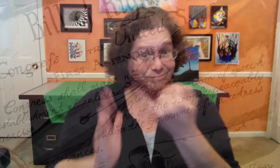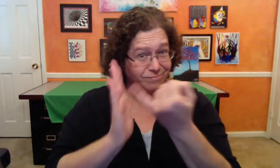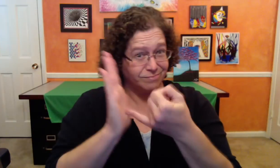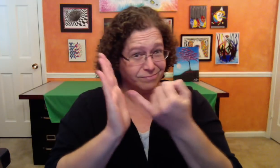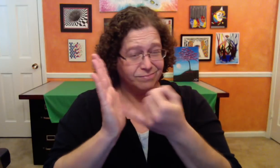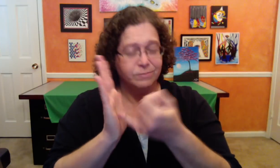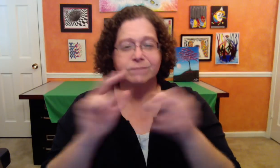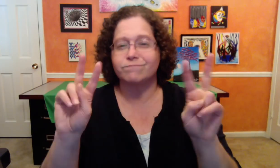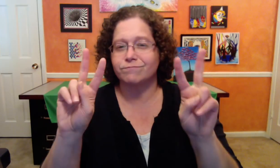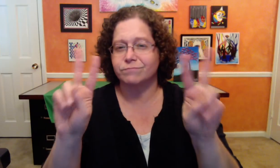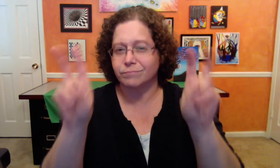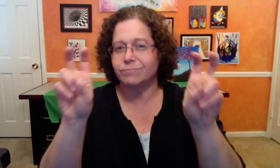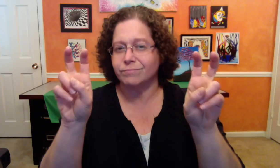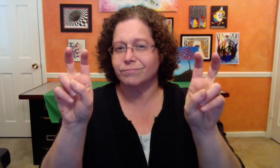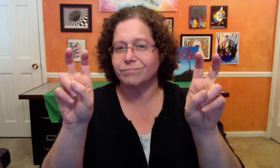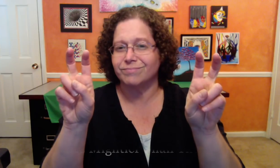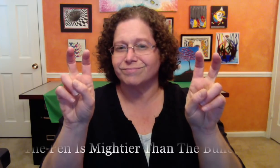This artwork is titled as: